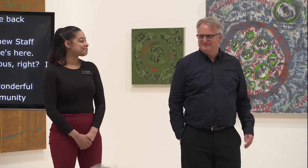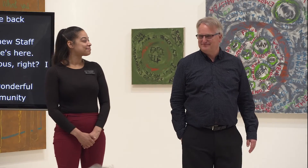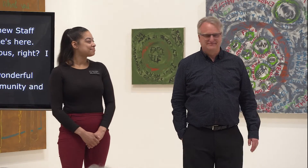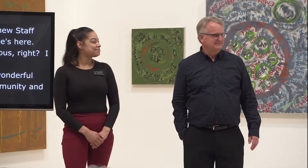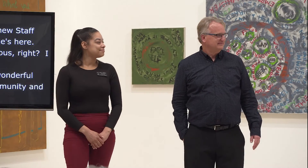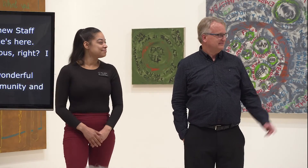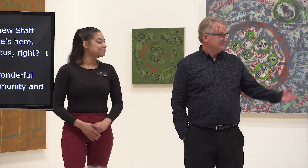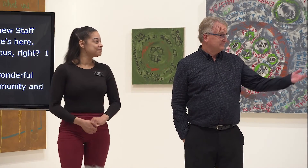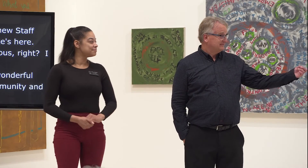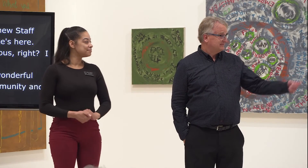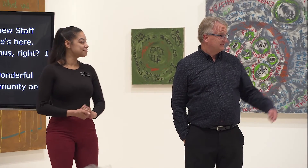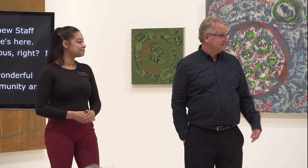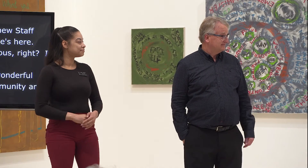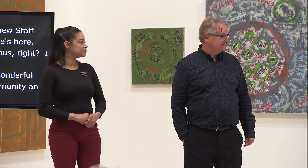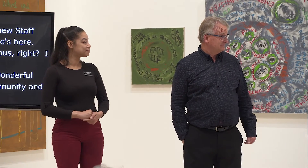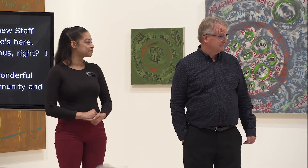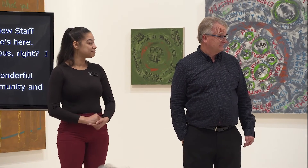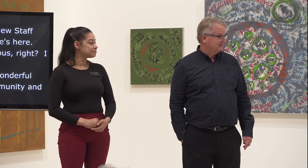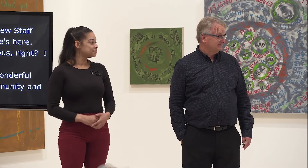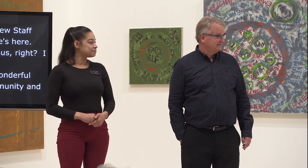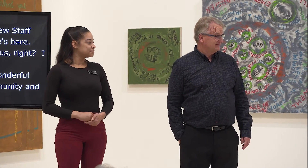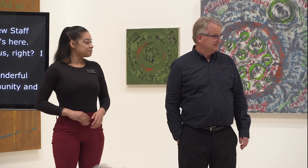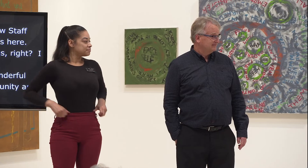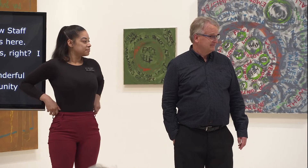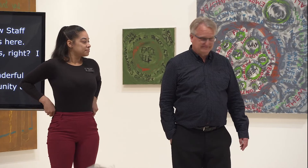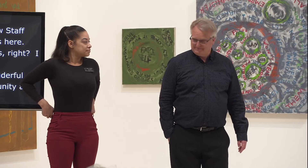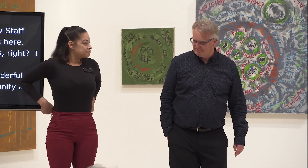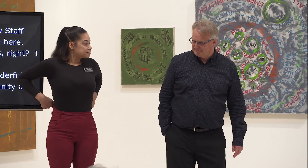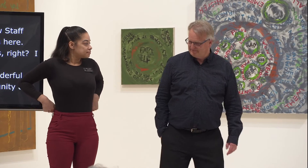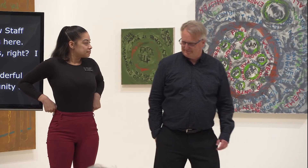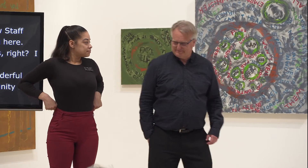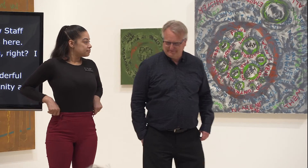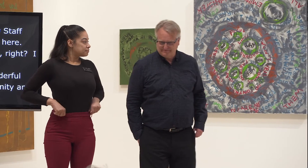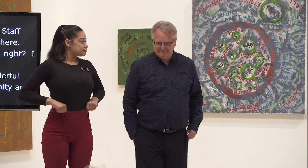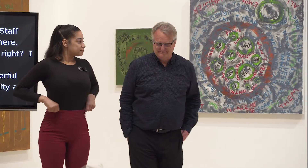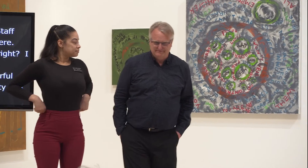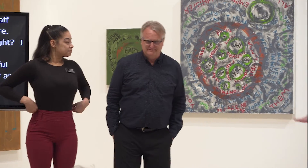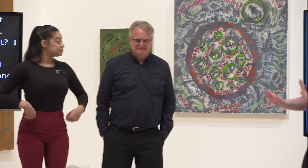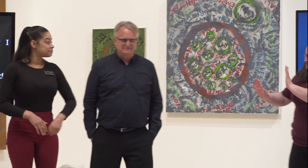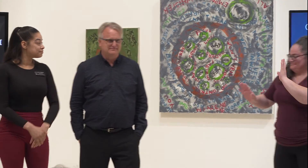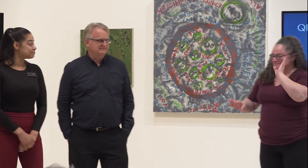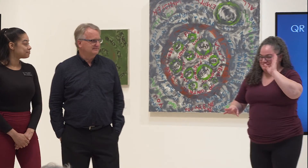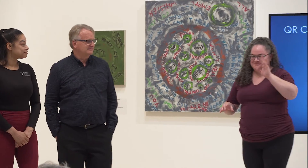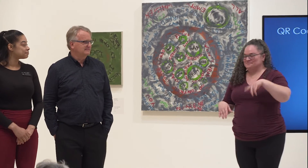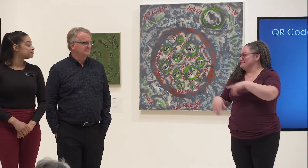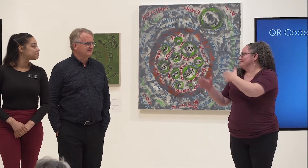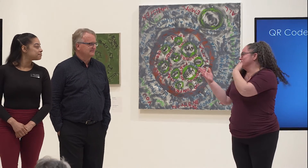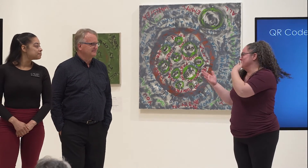Question. Where should I position myself? Stand over here? OK.